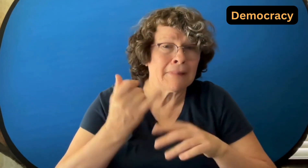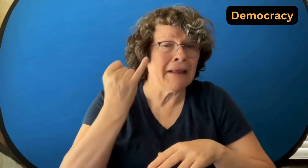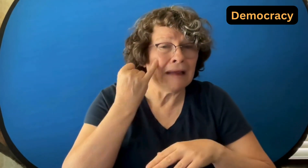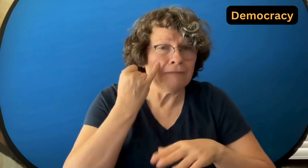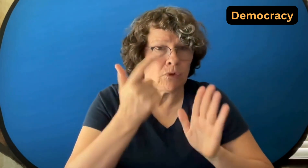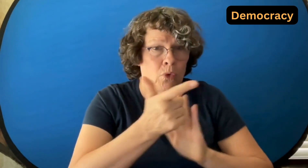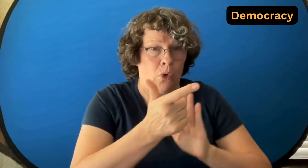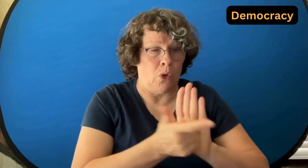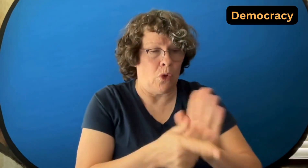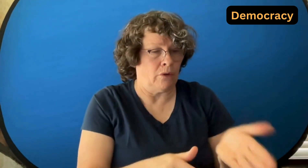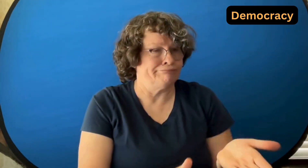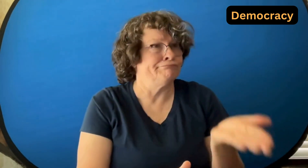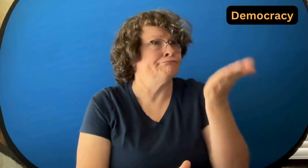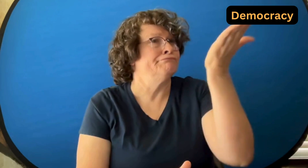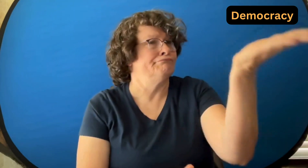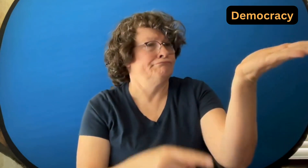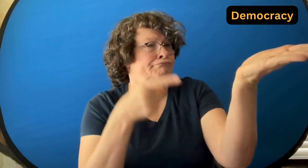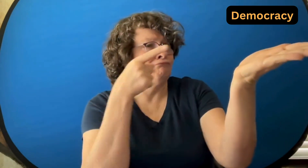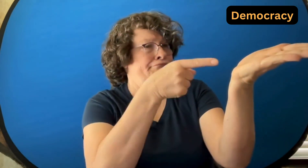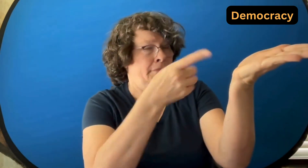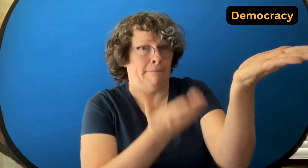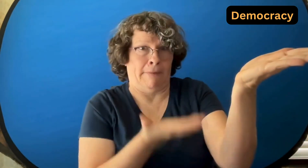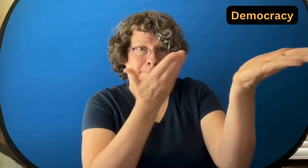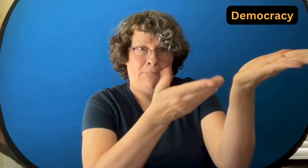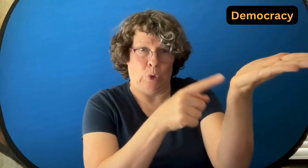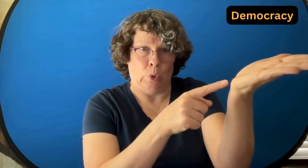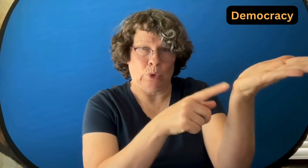If a law is proposed